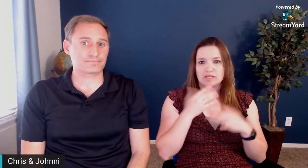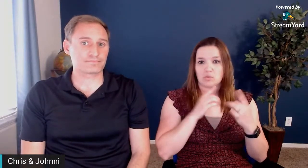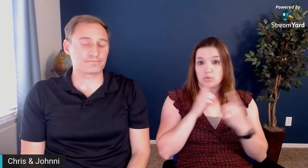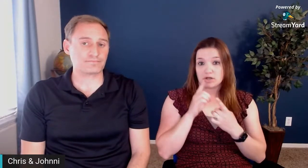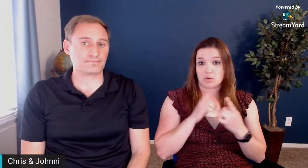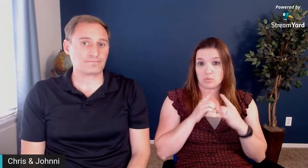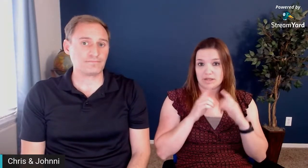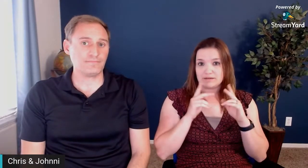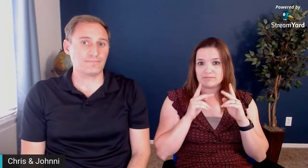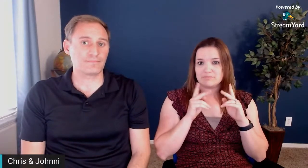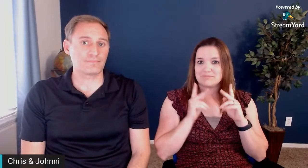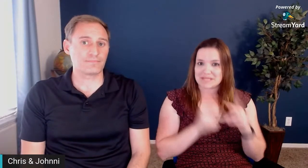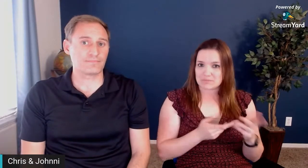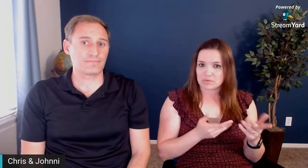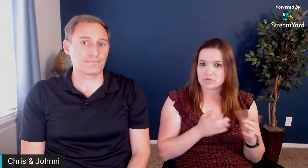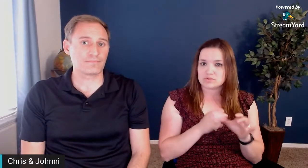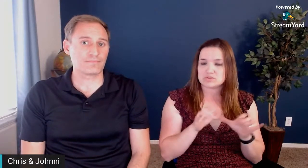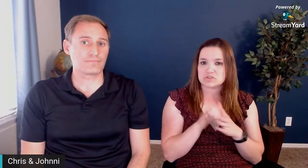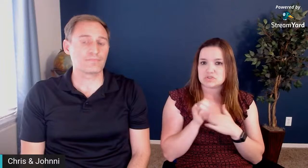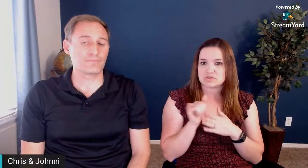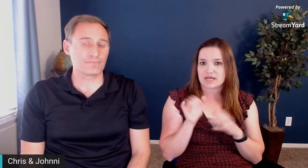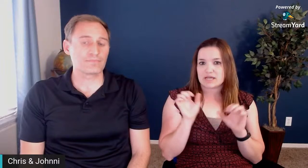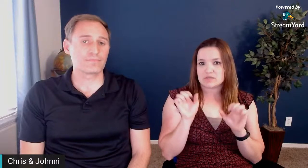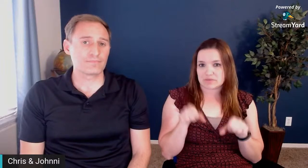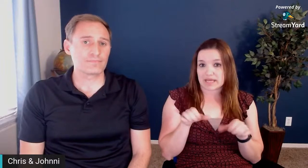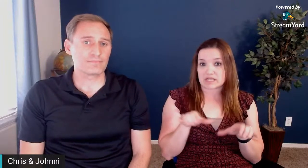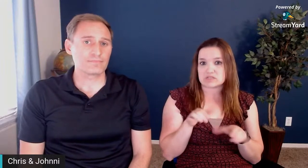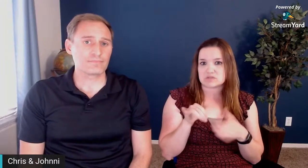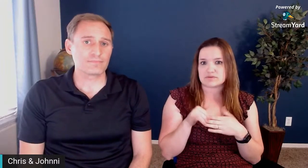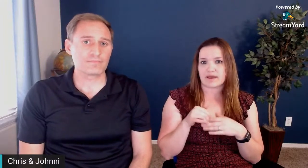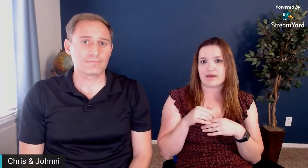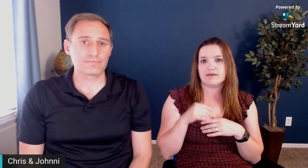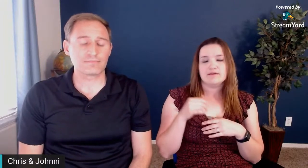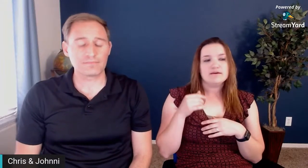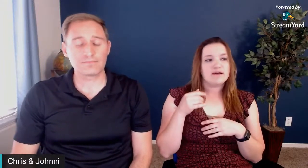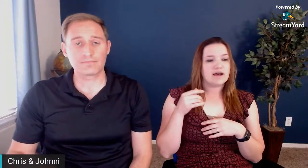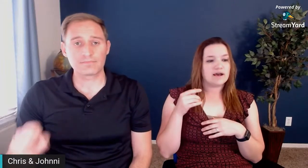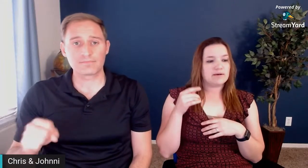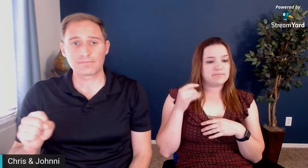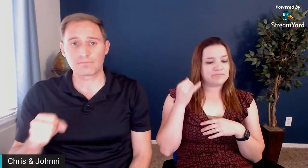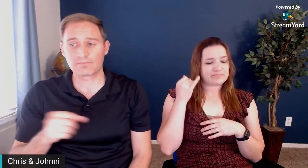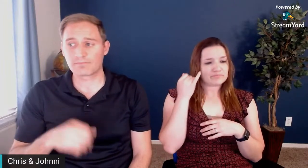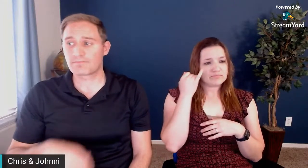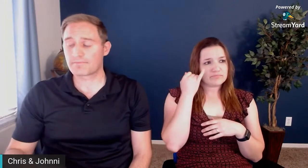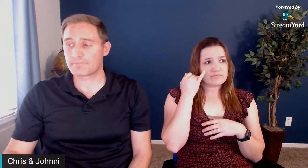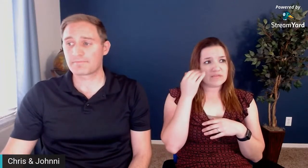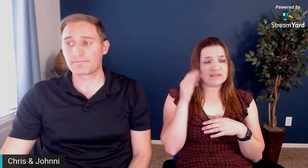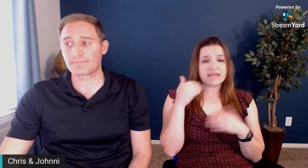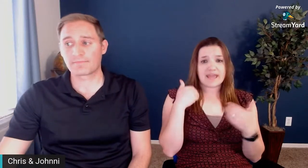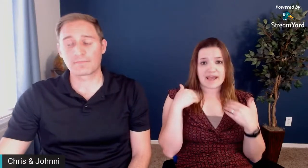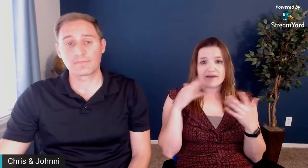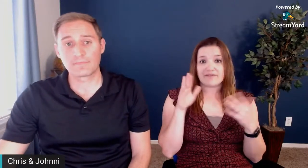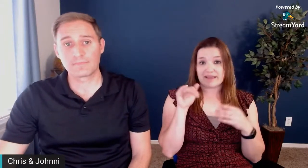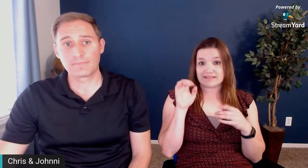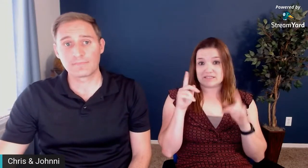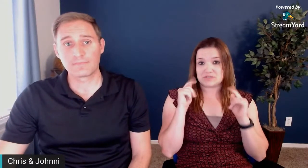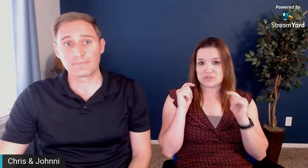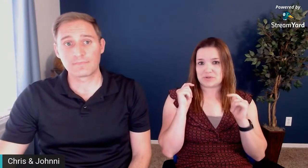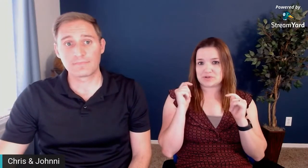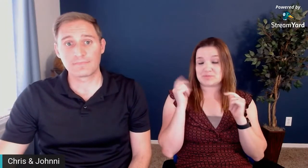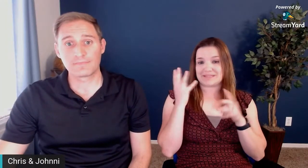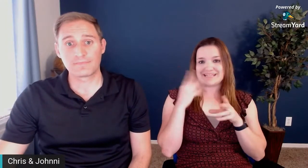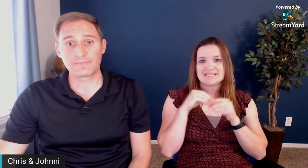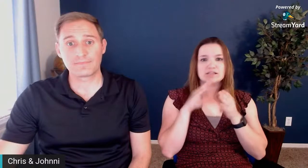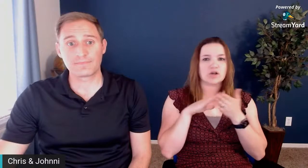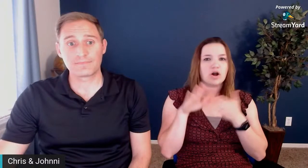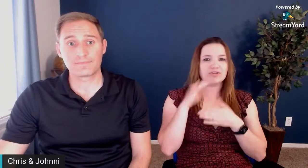like one-on-one people to do that you can do that um they have asl tutors but that's in the college